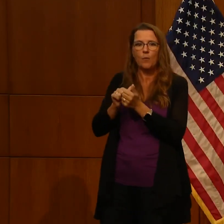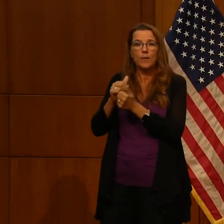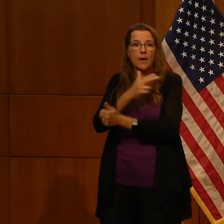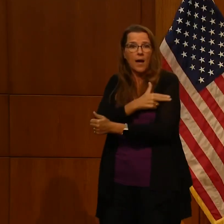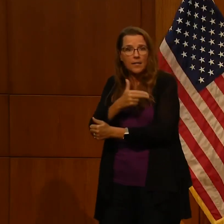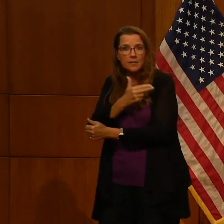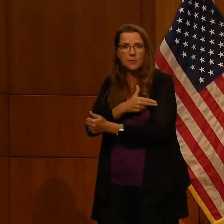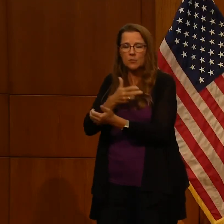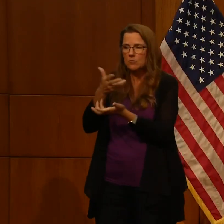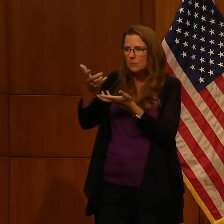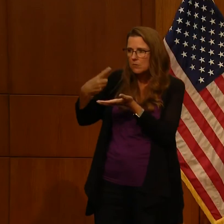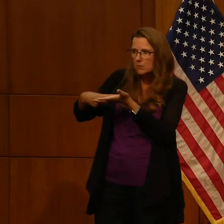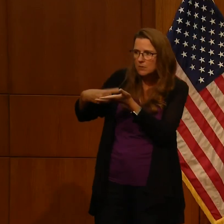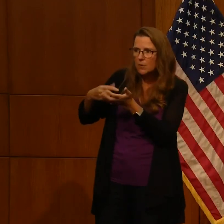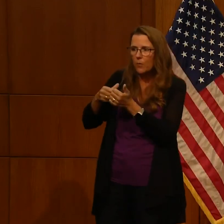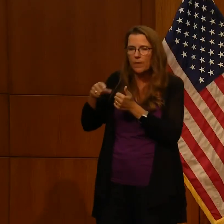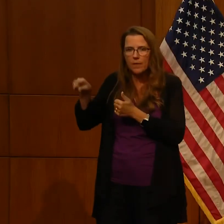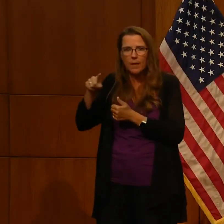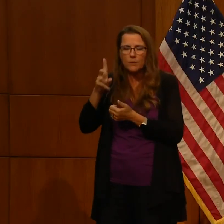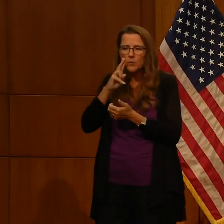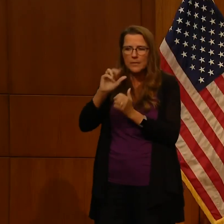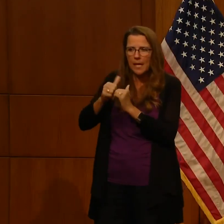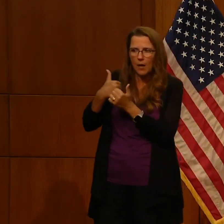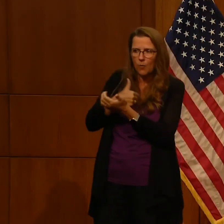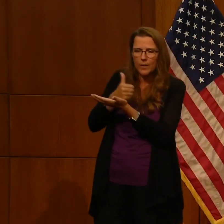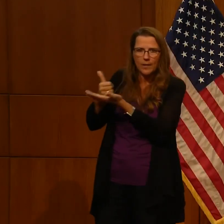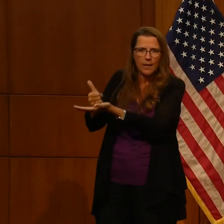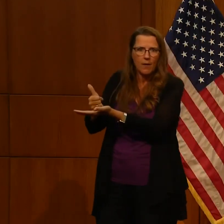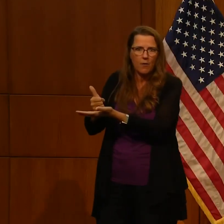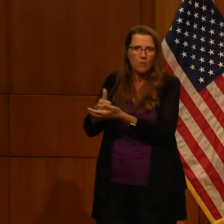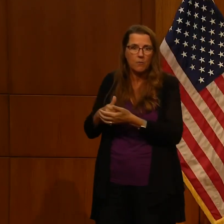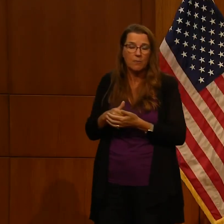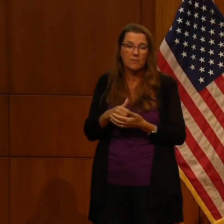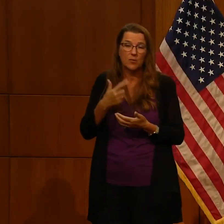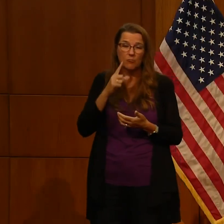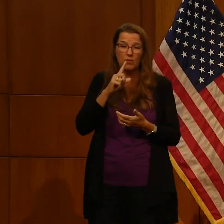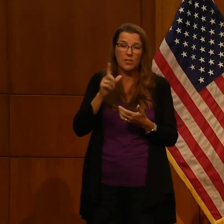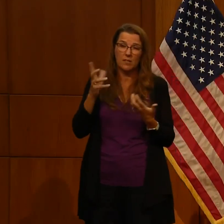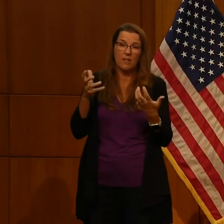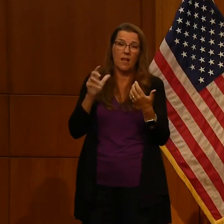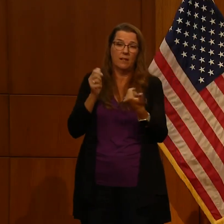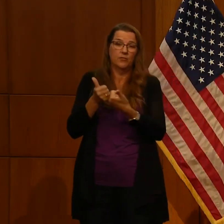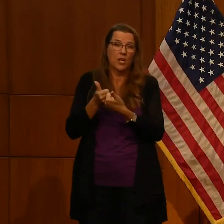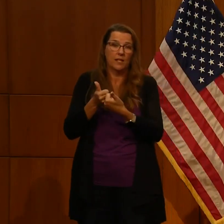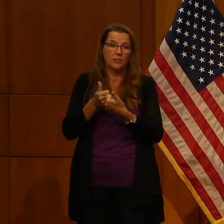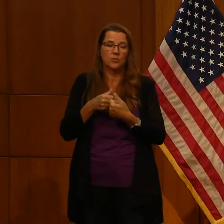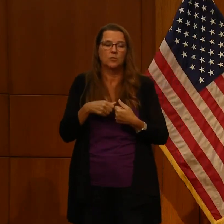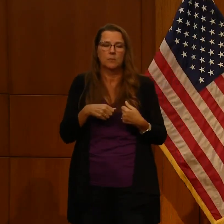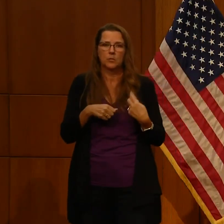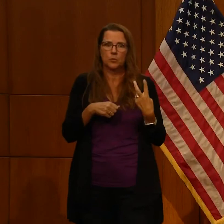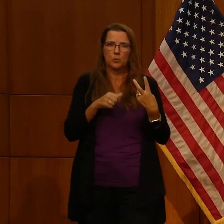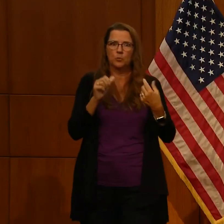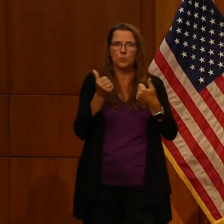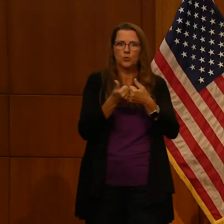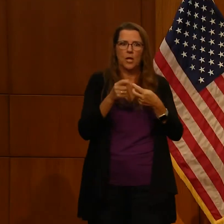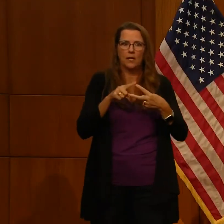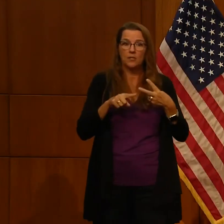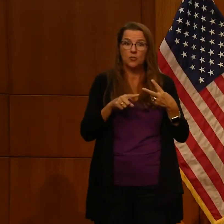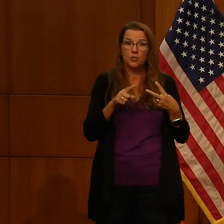DOCTOR. KERRY CAN CAN VOUCH FOR THAT. WITH OUR HOSPITAL SYSTEMS AND. AND DOING EVERYTHING THAT WE CAN TO HELP HIM AND THEY'RE